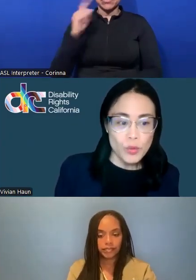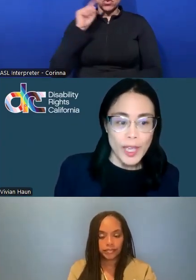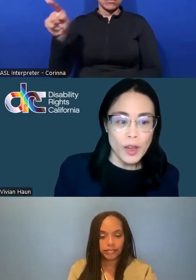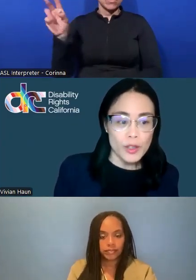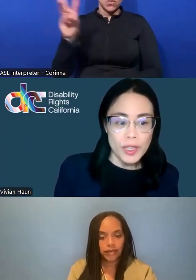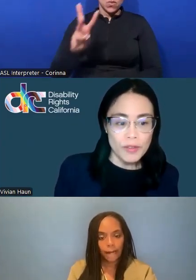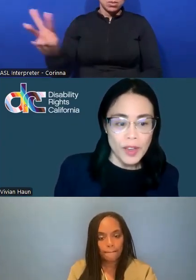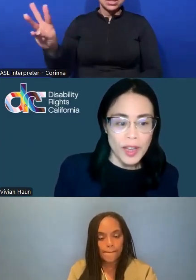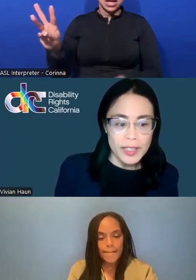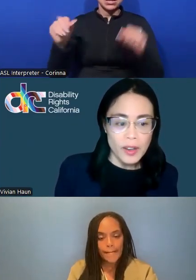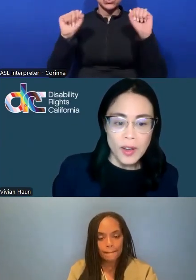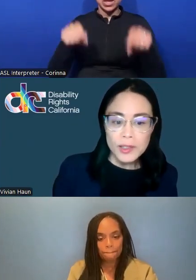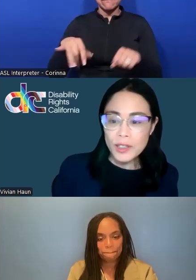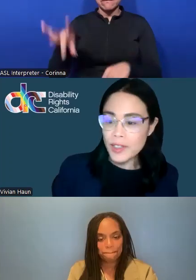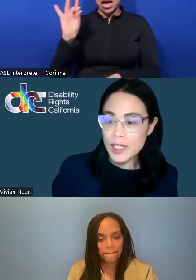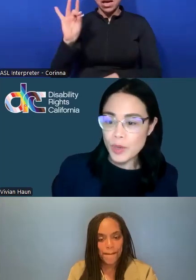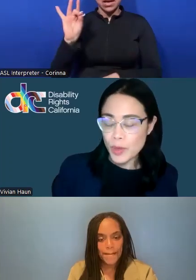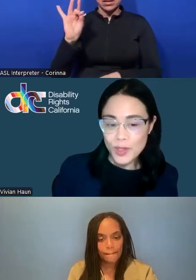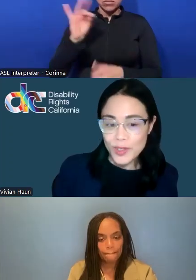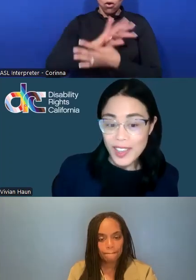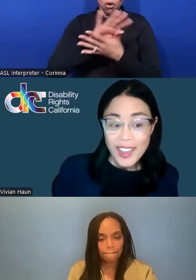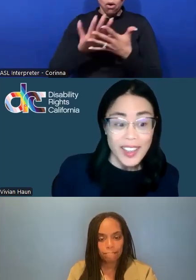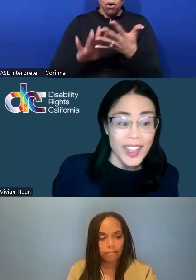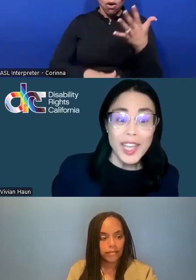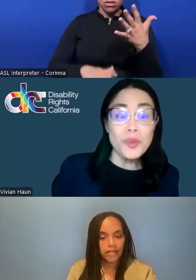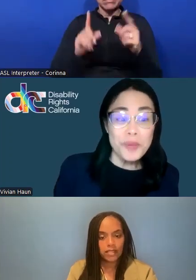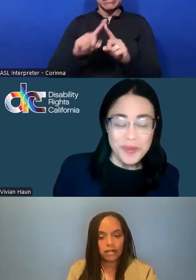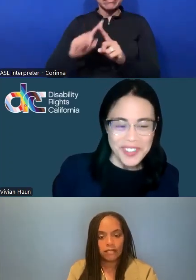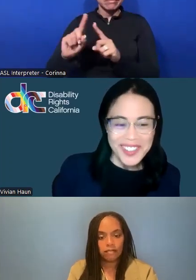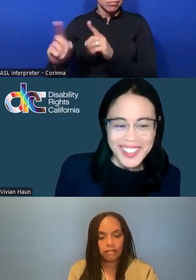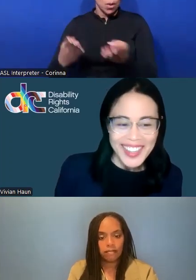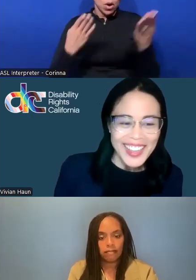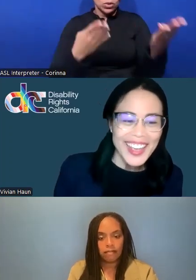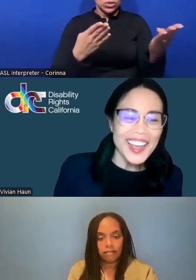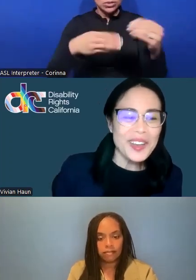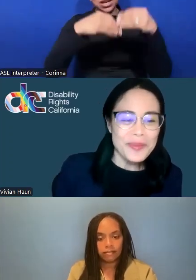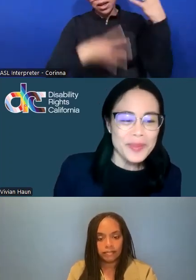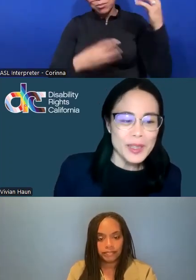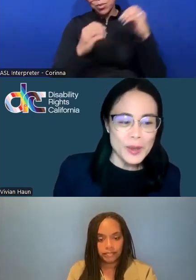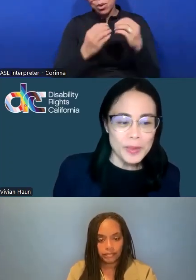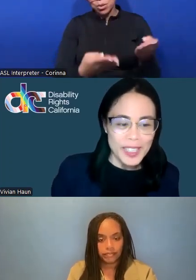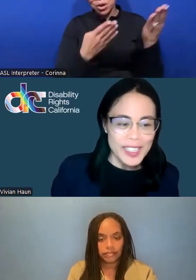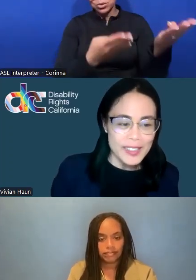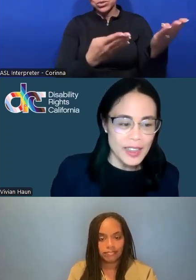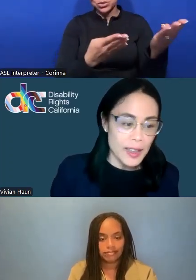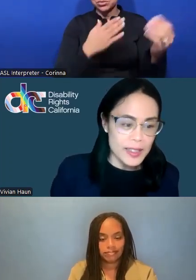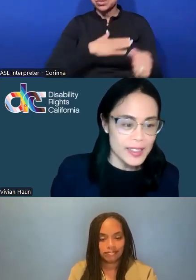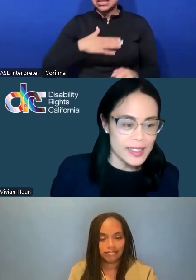where you can find all of these proposals and more proposals. So please,